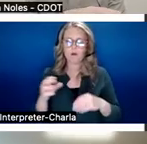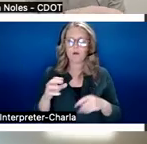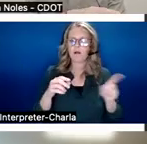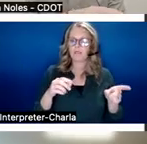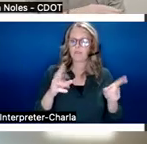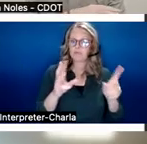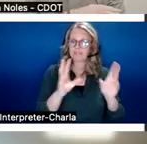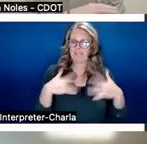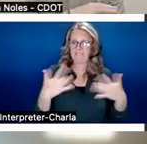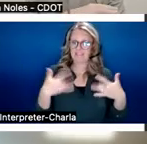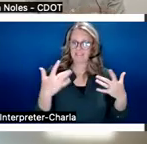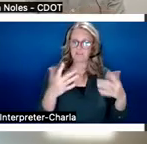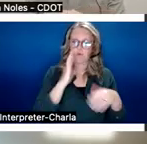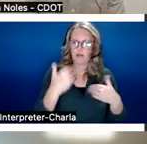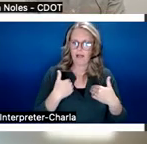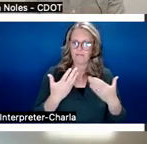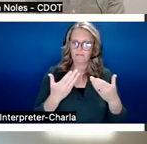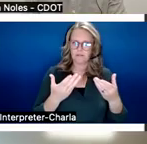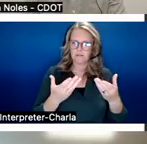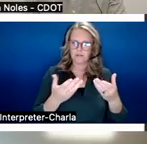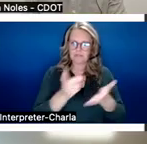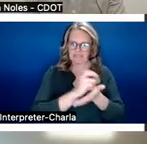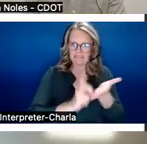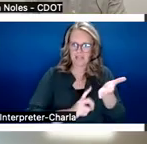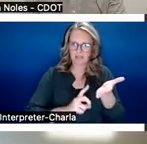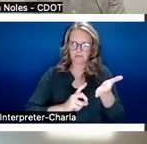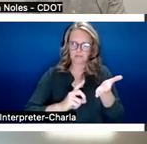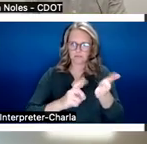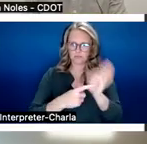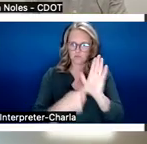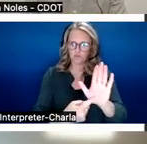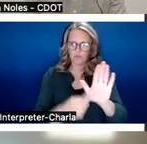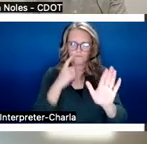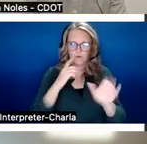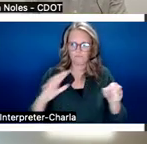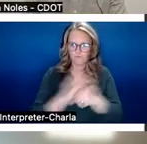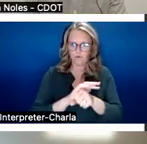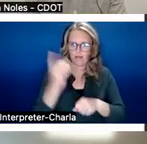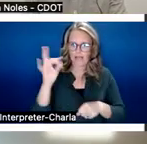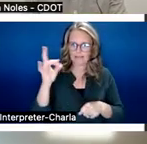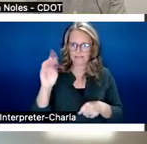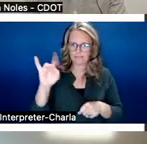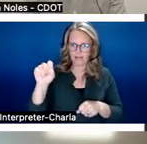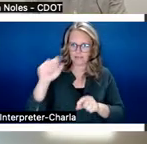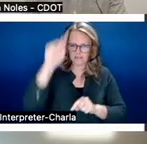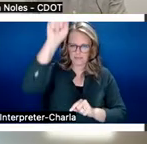design is laid out for the entire 18 miles of Federal Boulevard between Dartmouth Avenue and 120th Avenue.